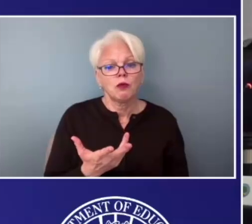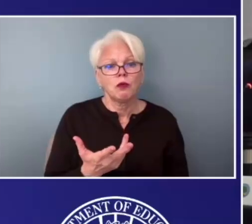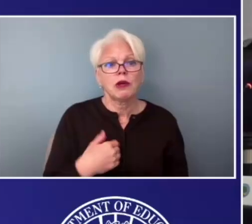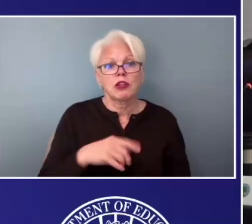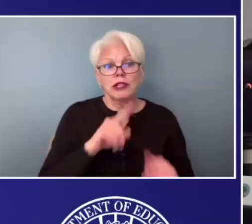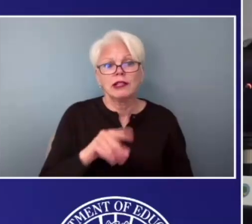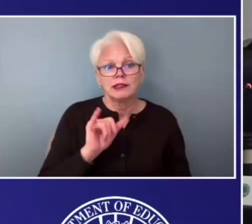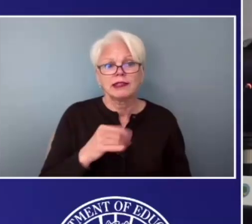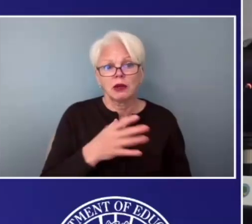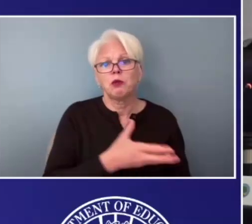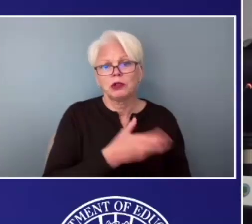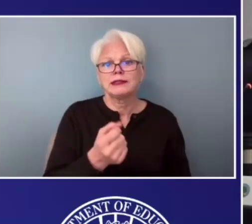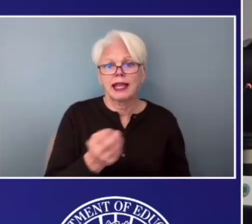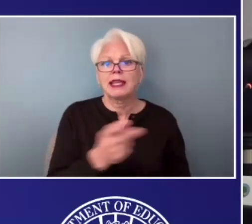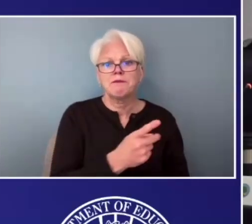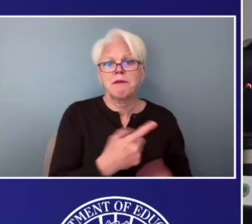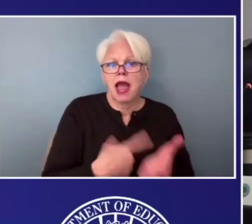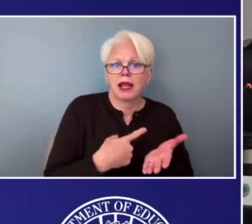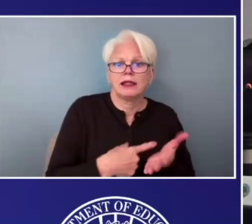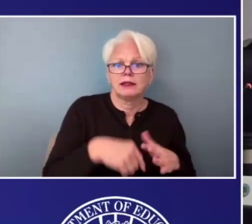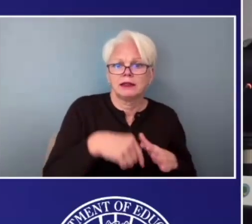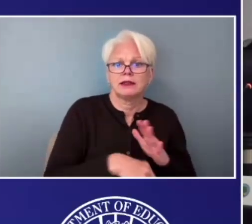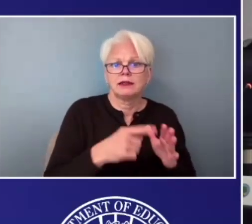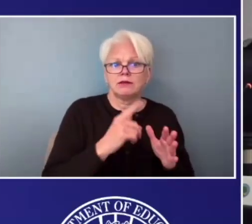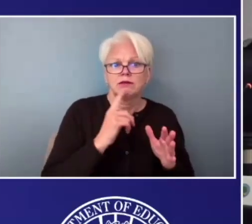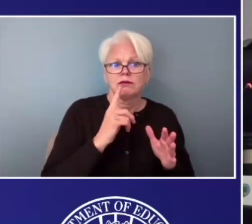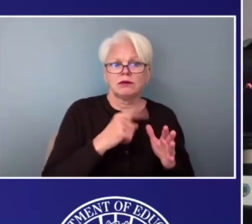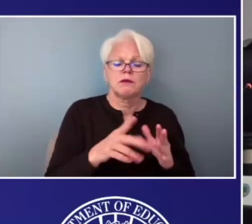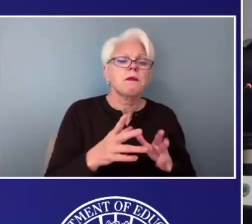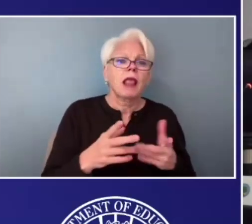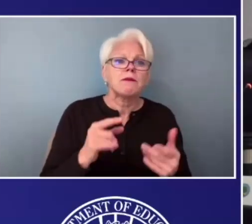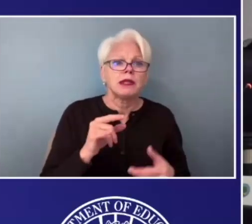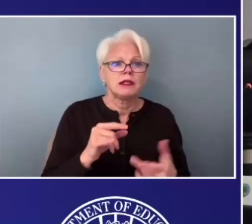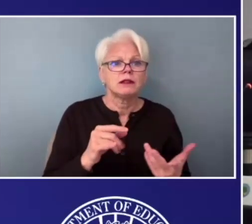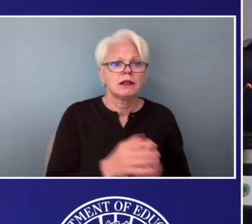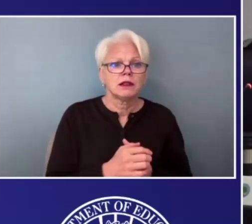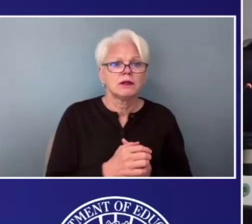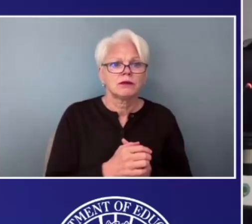we'll take that, that one back and, and -- yeah, if you'd like, that would be helpful.